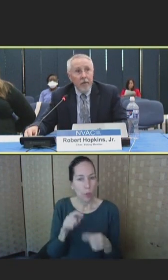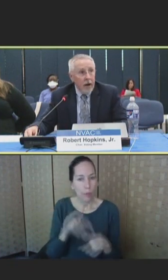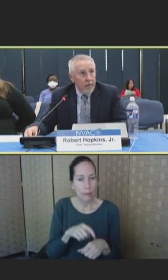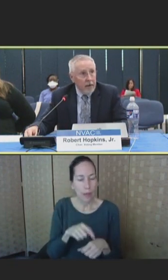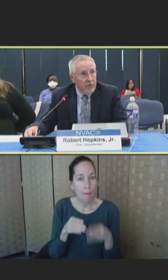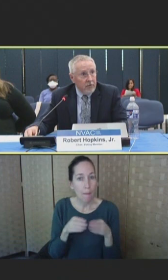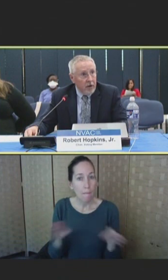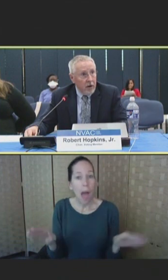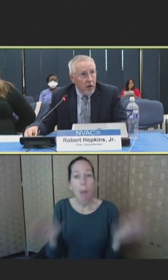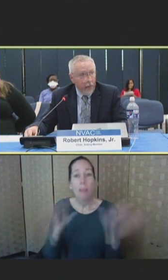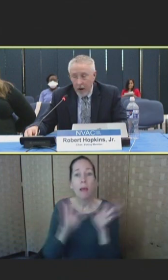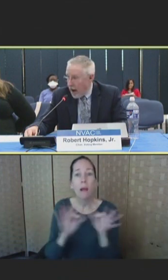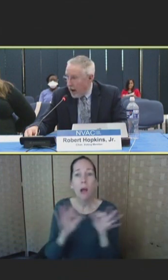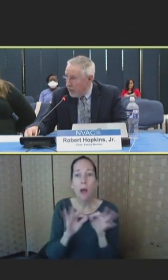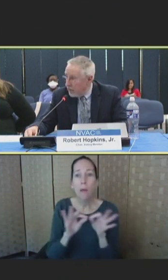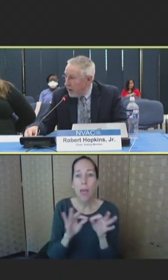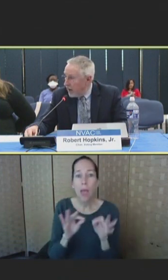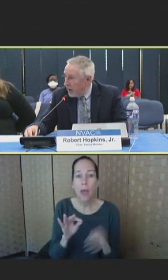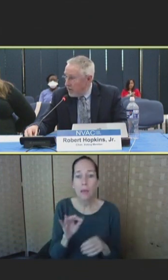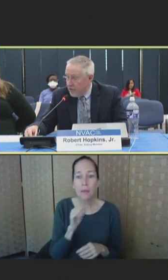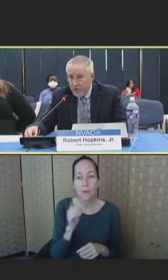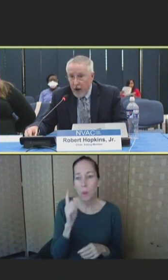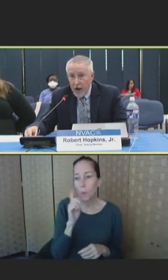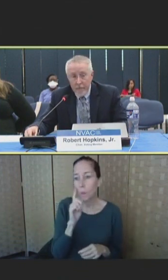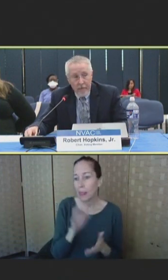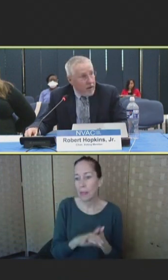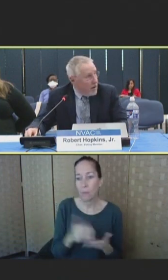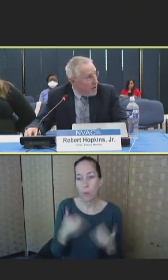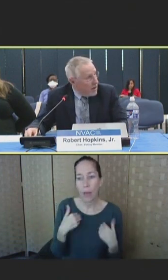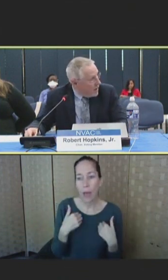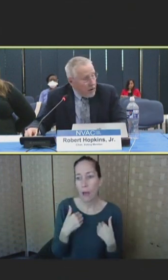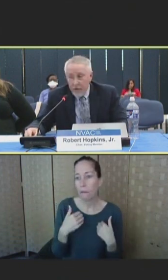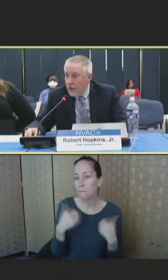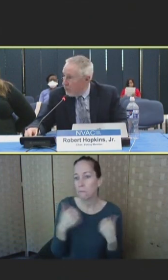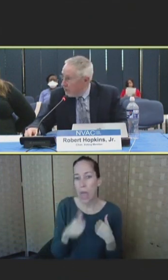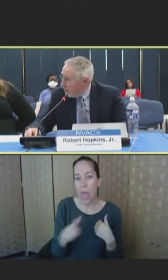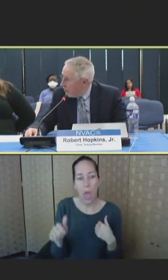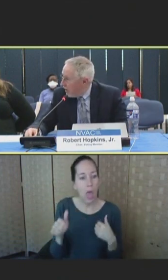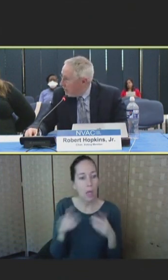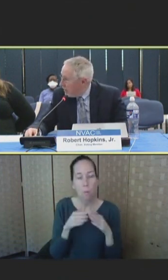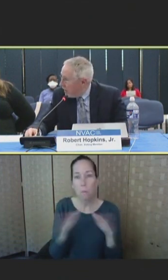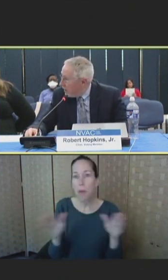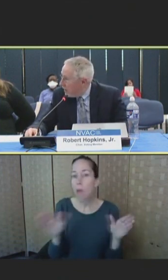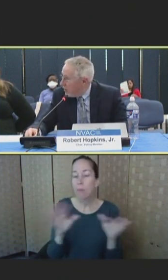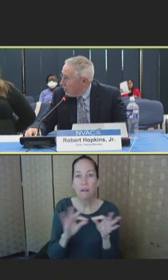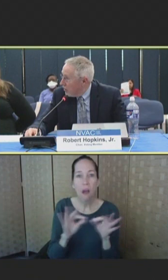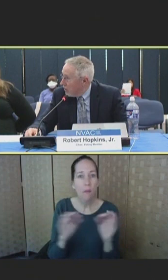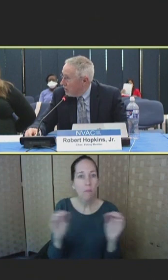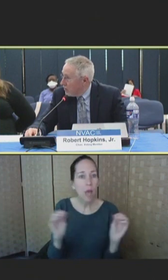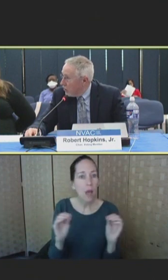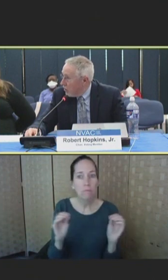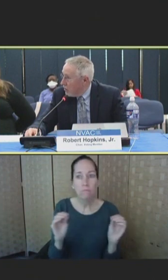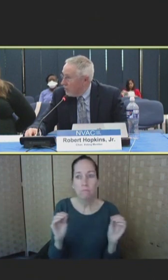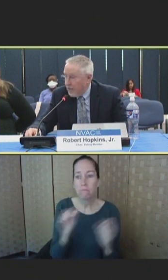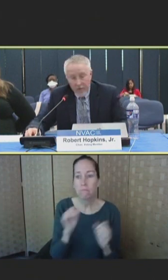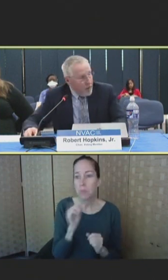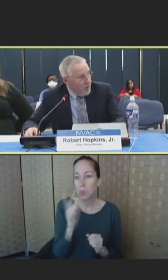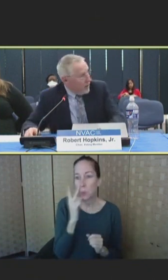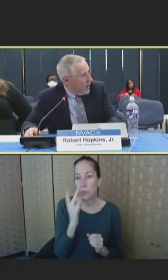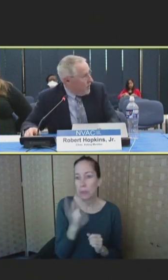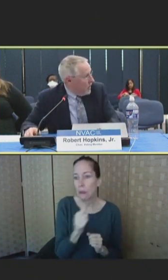comment online at this time. I do not see that we have anybody here in the room for public comment.